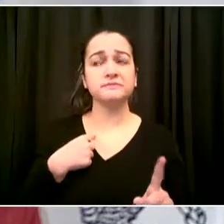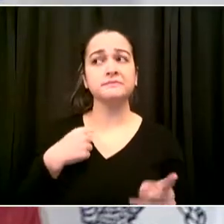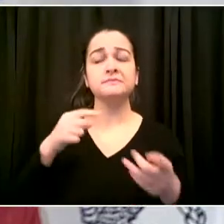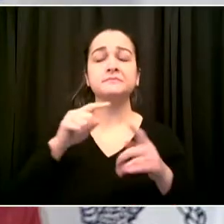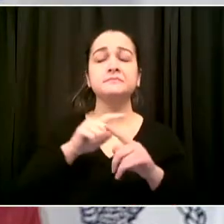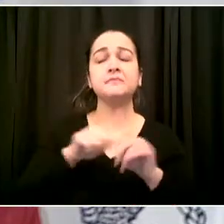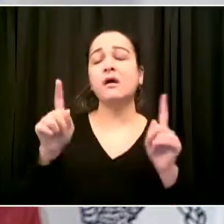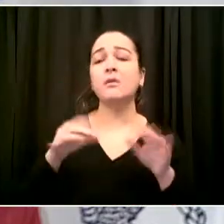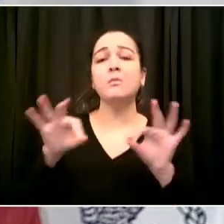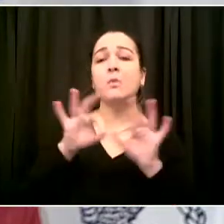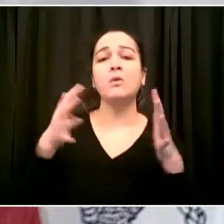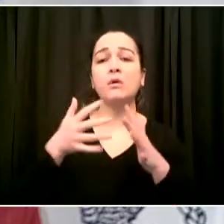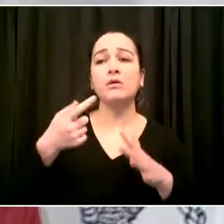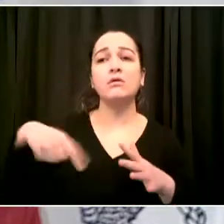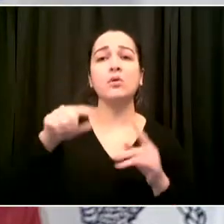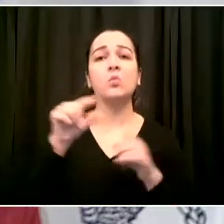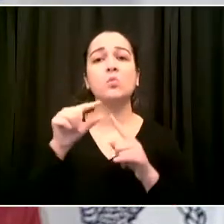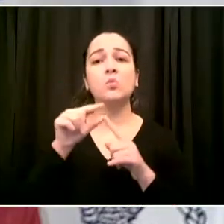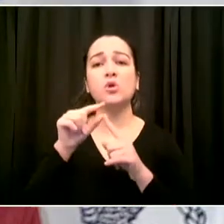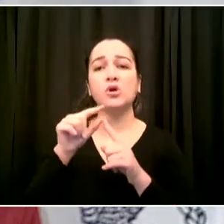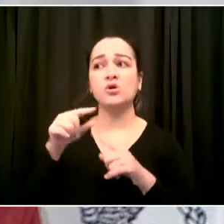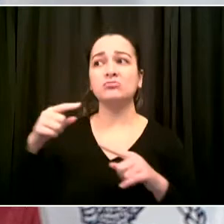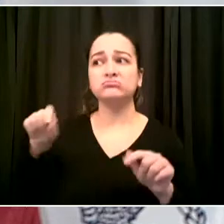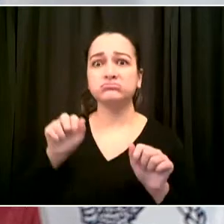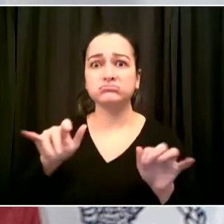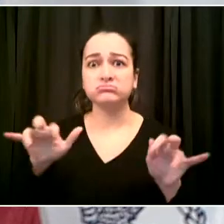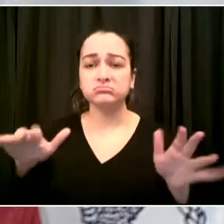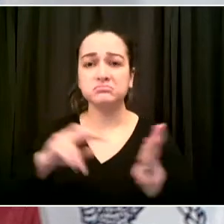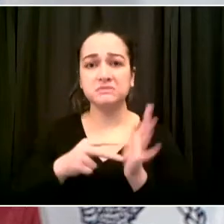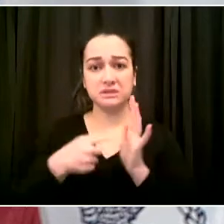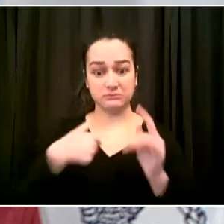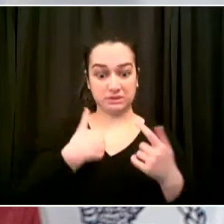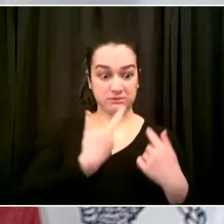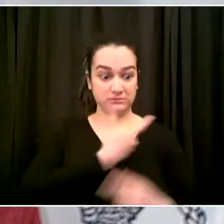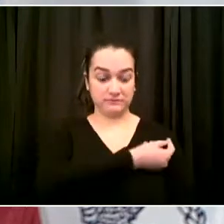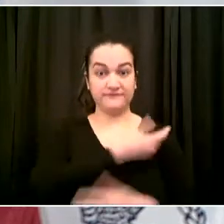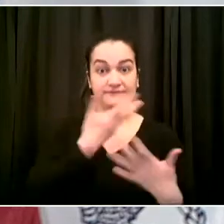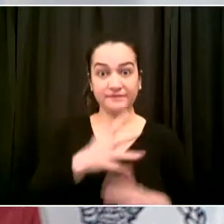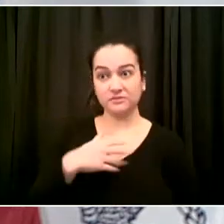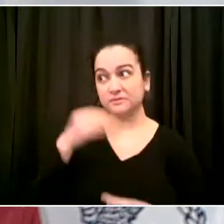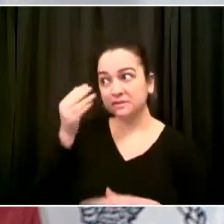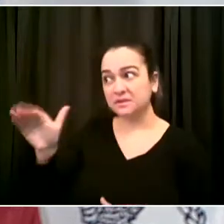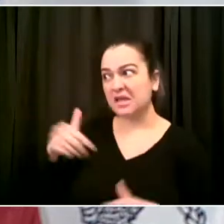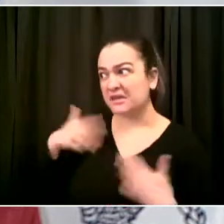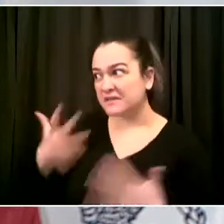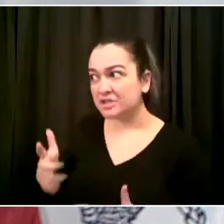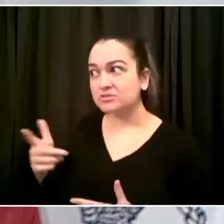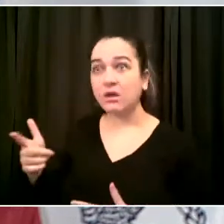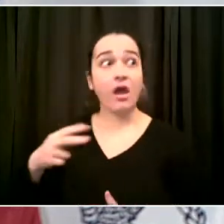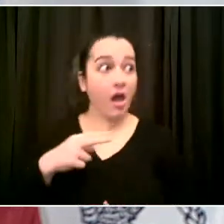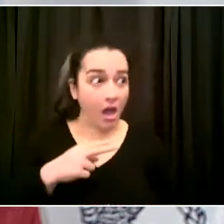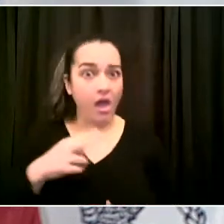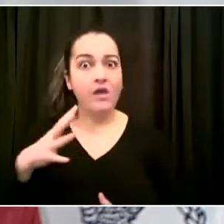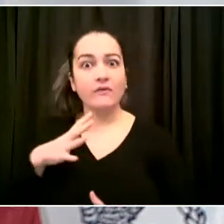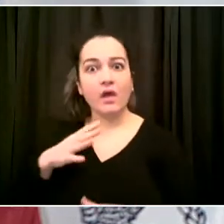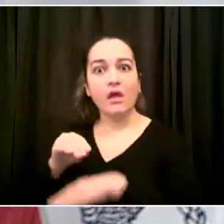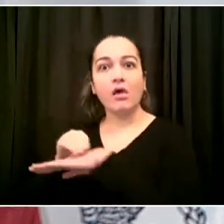THAT WORD-OF-